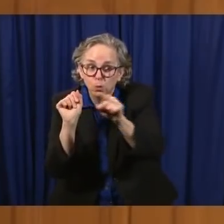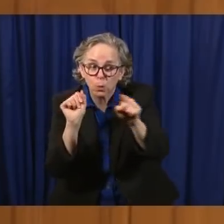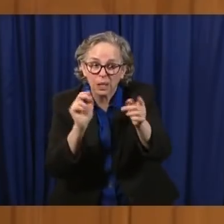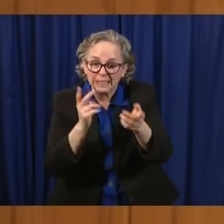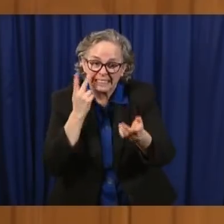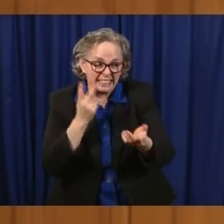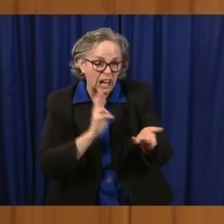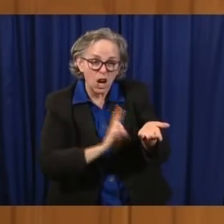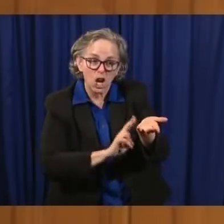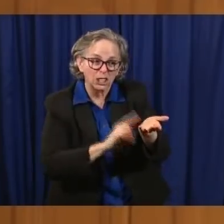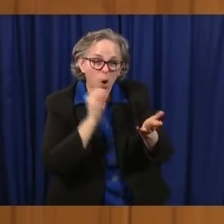BEST THEY CAN.